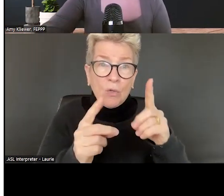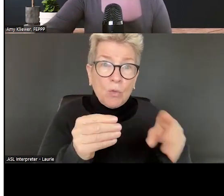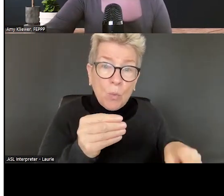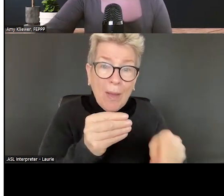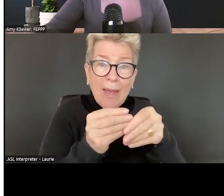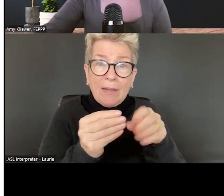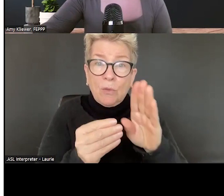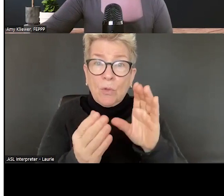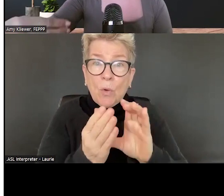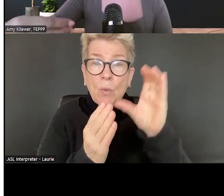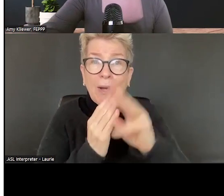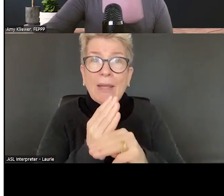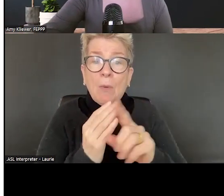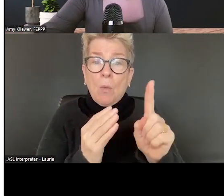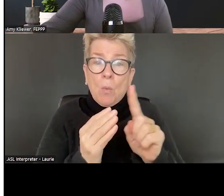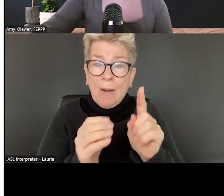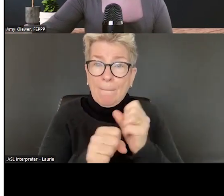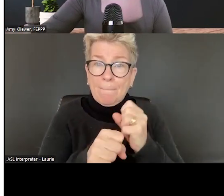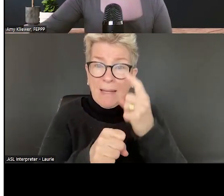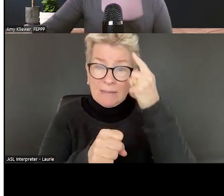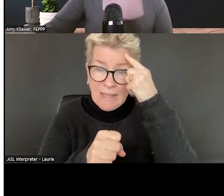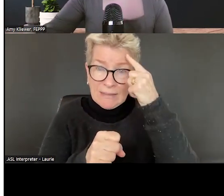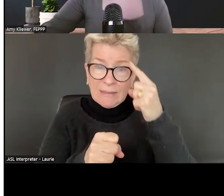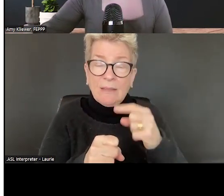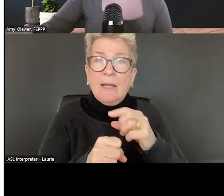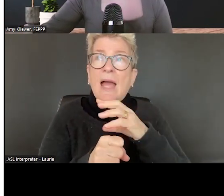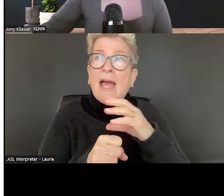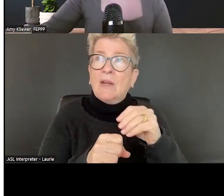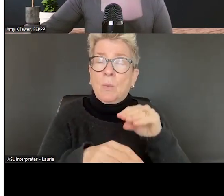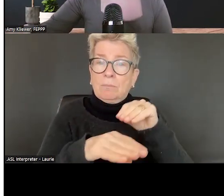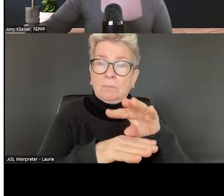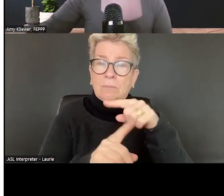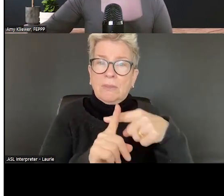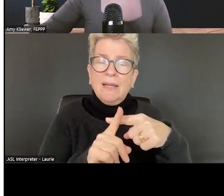purposeful and can be impactful. And we'll hear from Dr Urban in just a minute on some